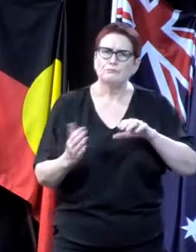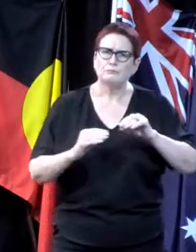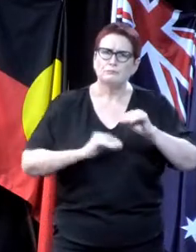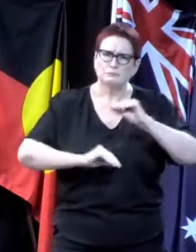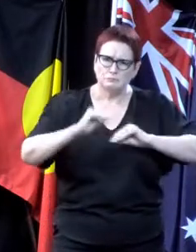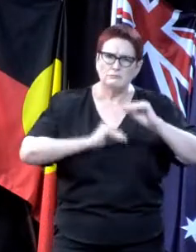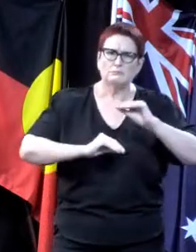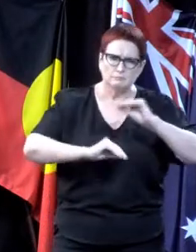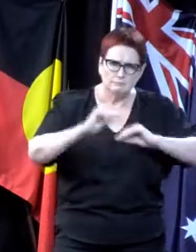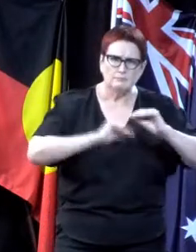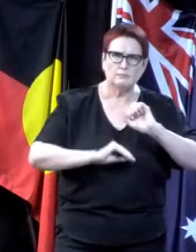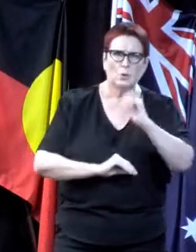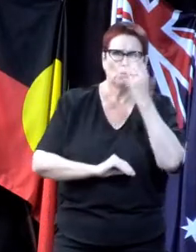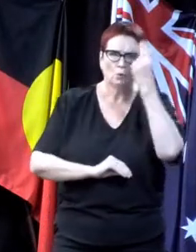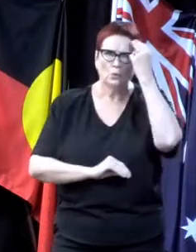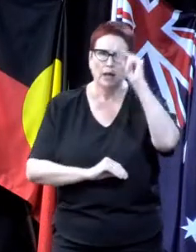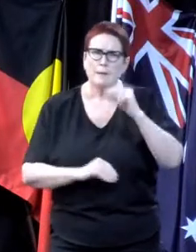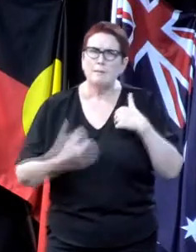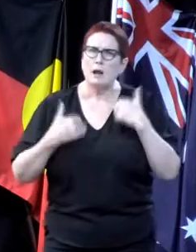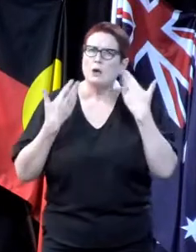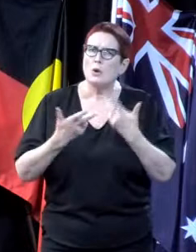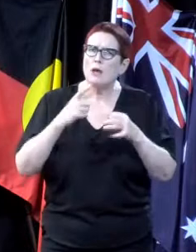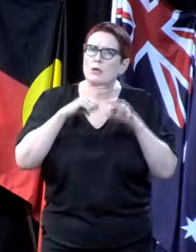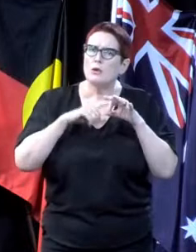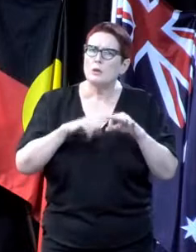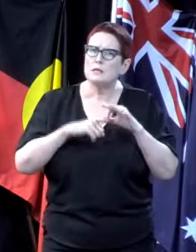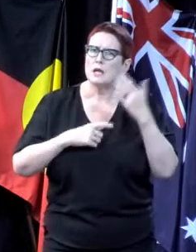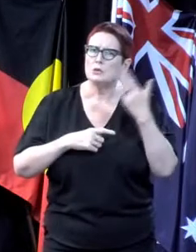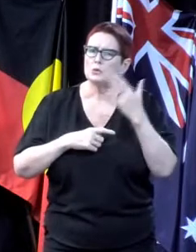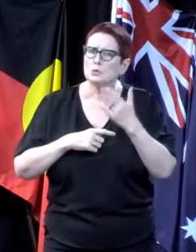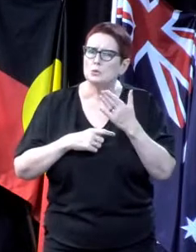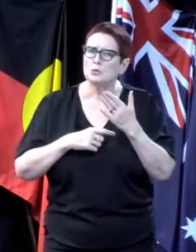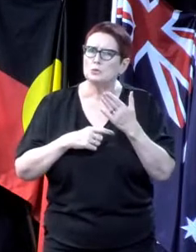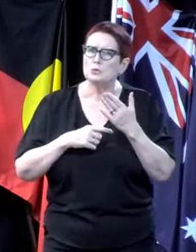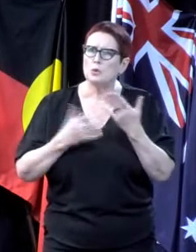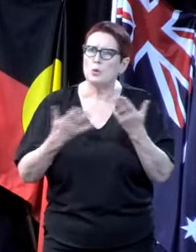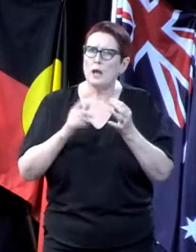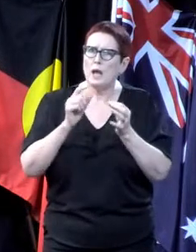But I'm not aware of any schools in Queensland or elsewhere where Bowen State High School is used as a model school